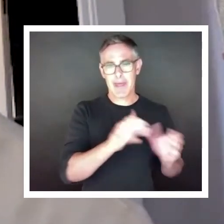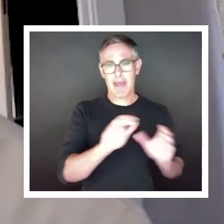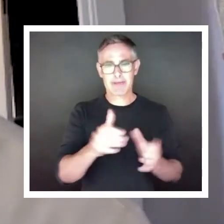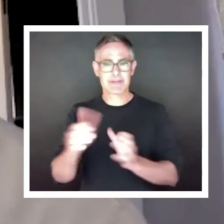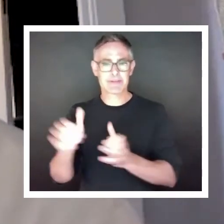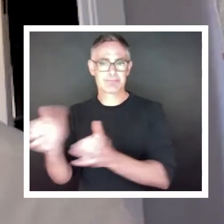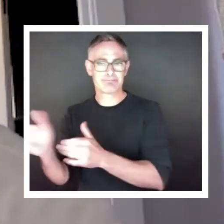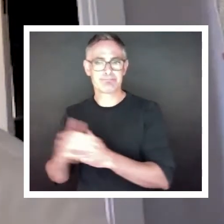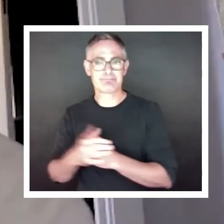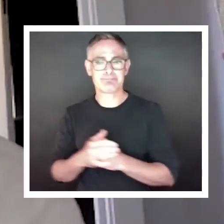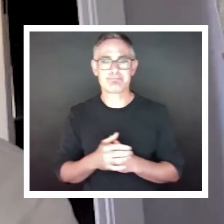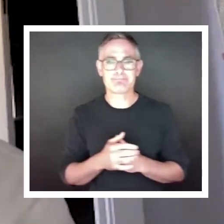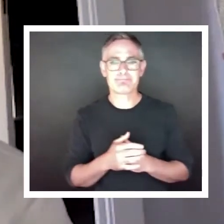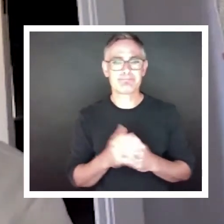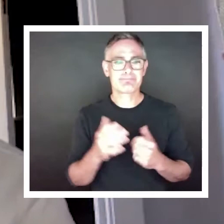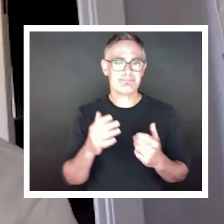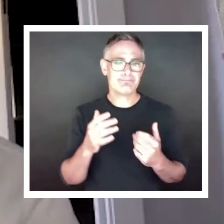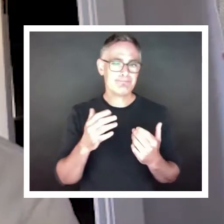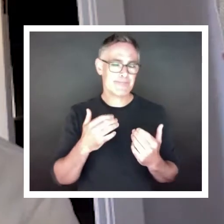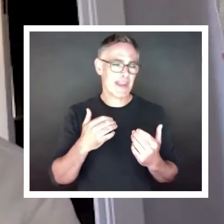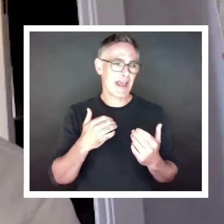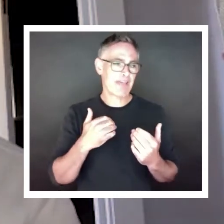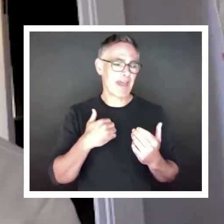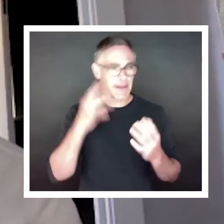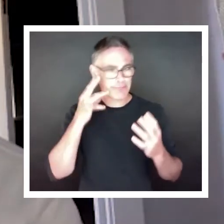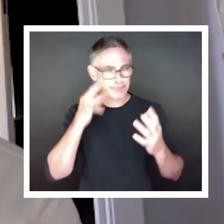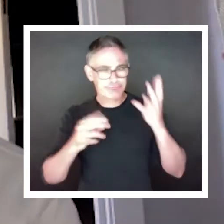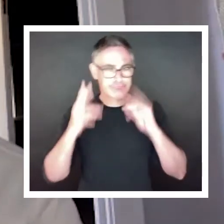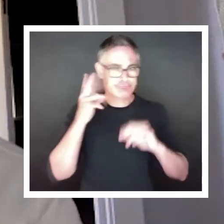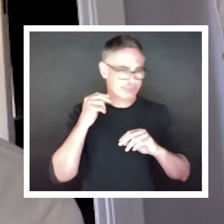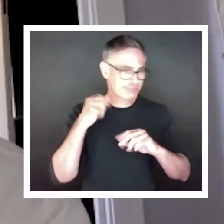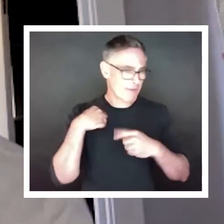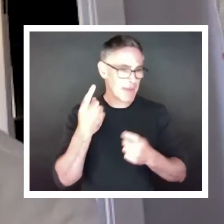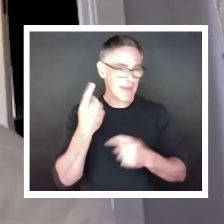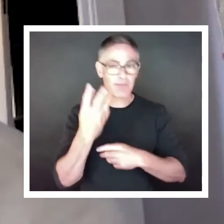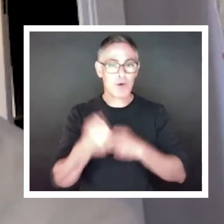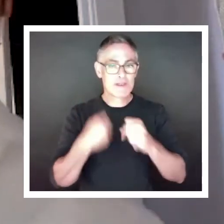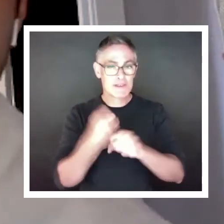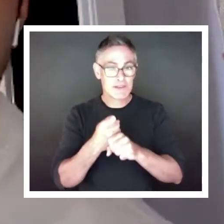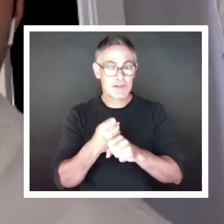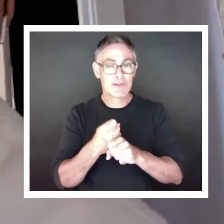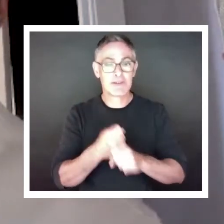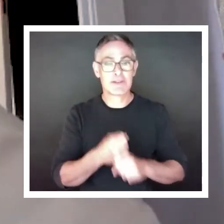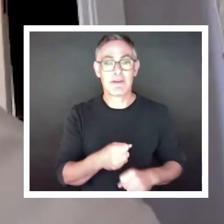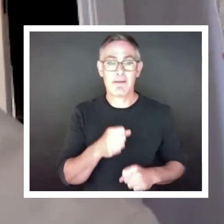over my four years. I love academic coaching.